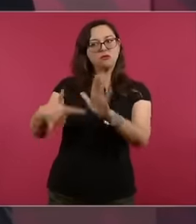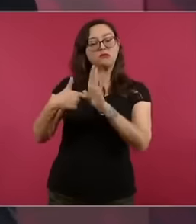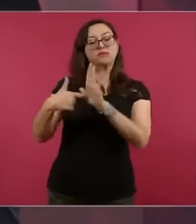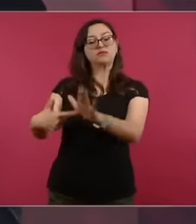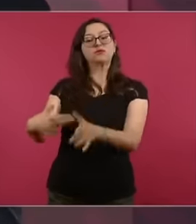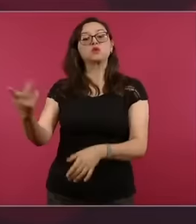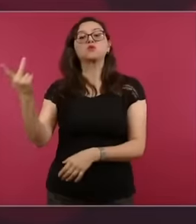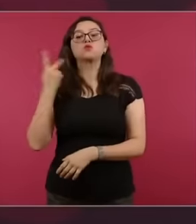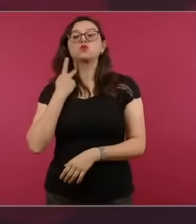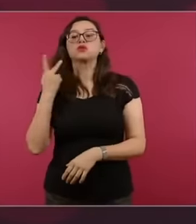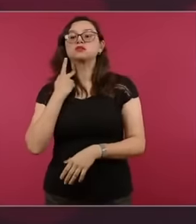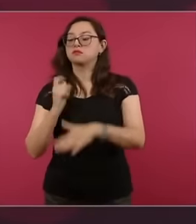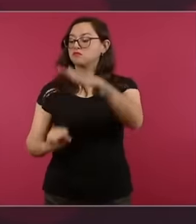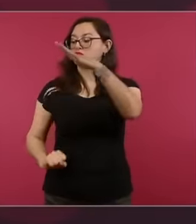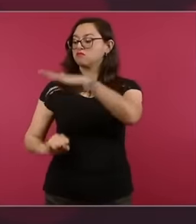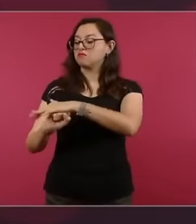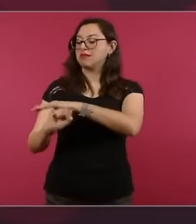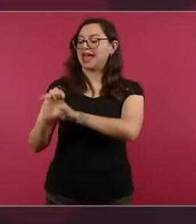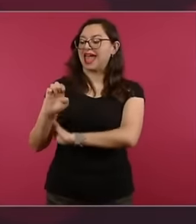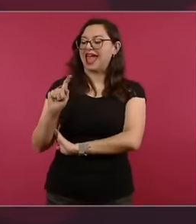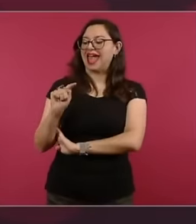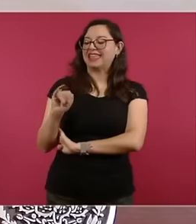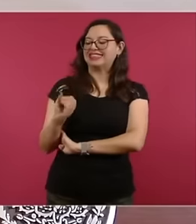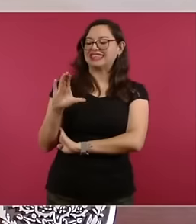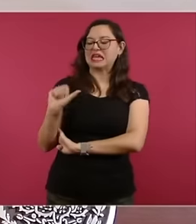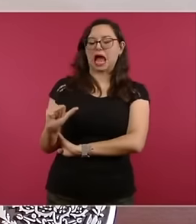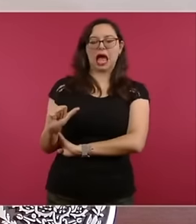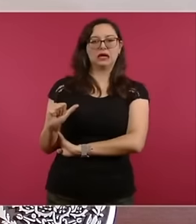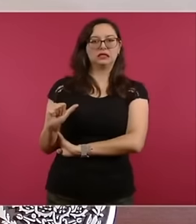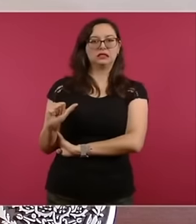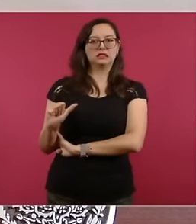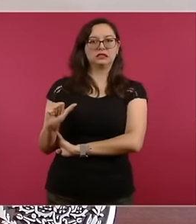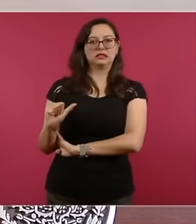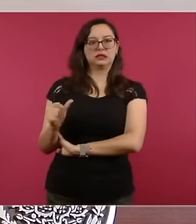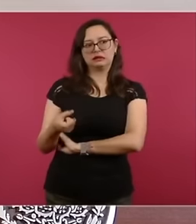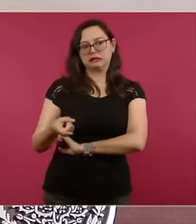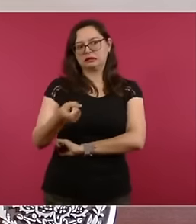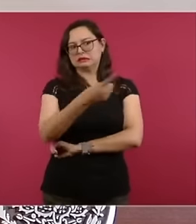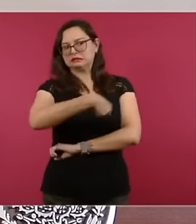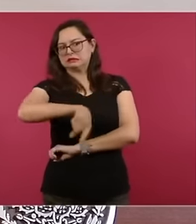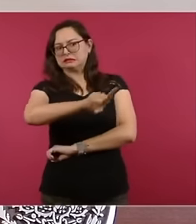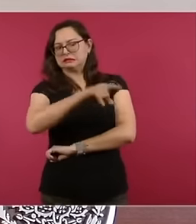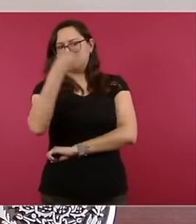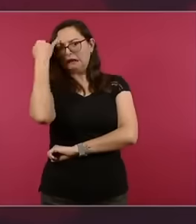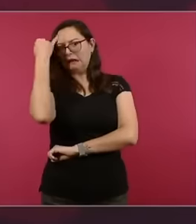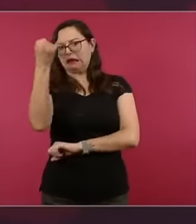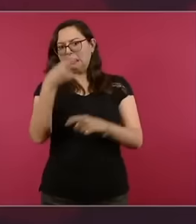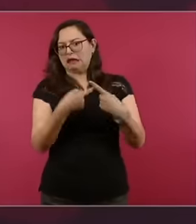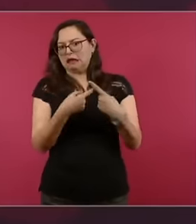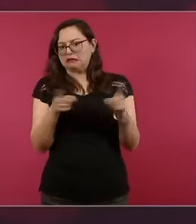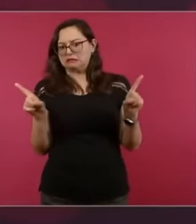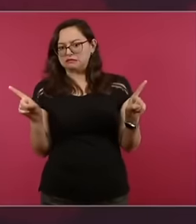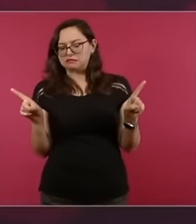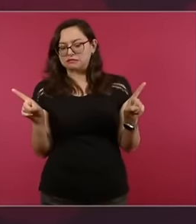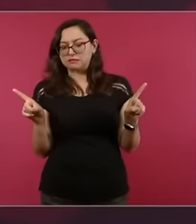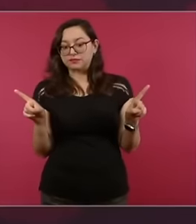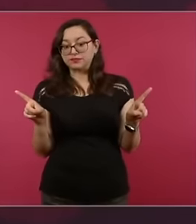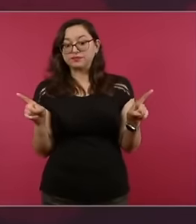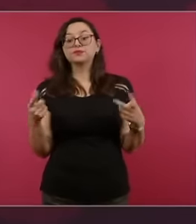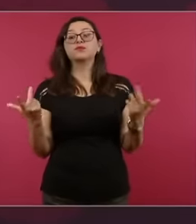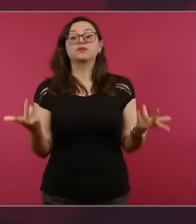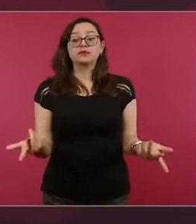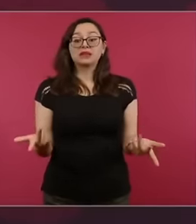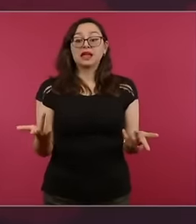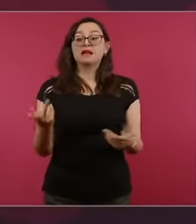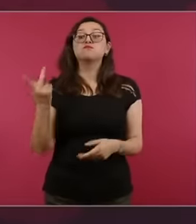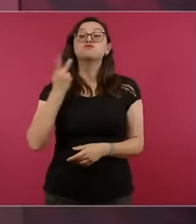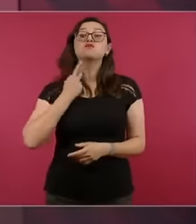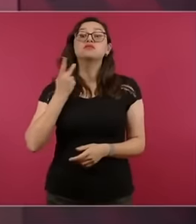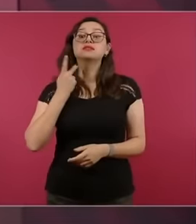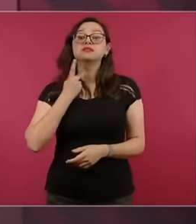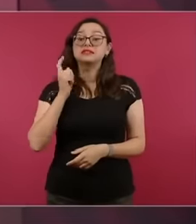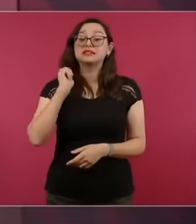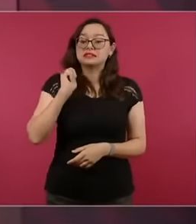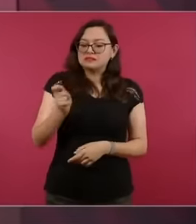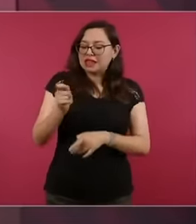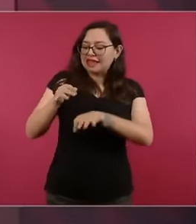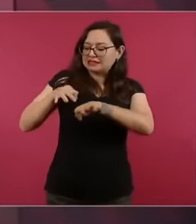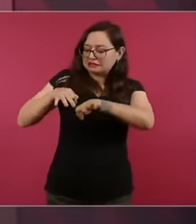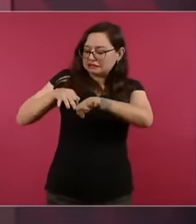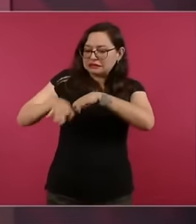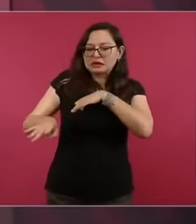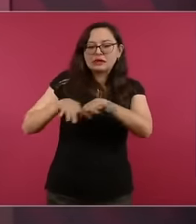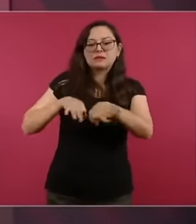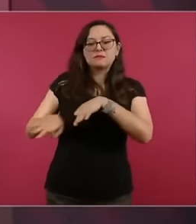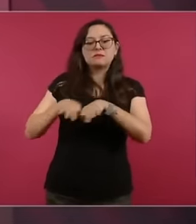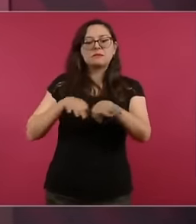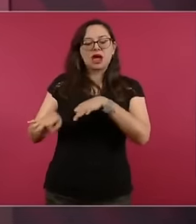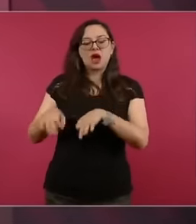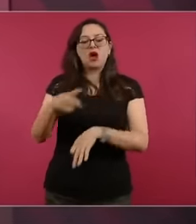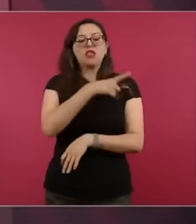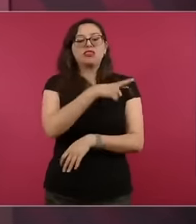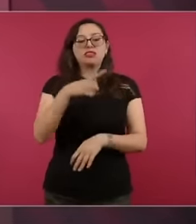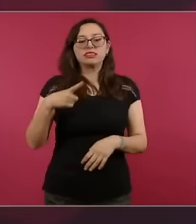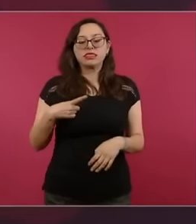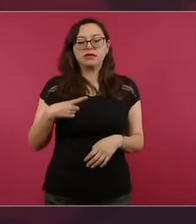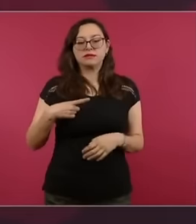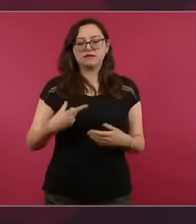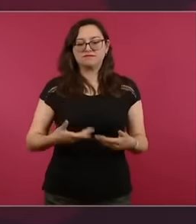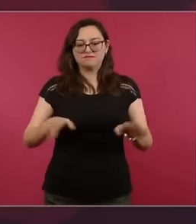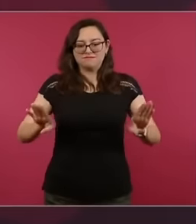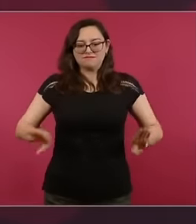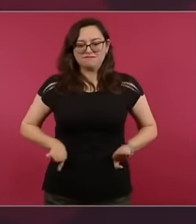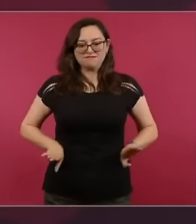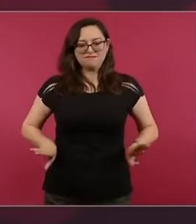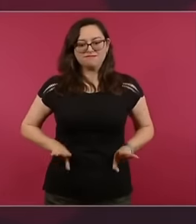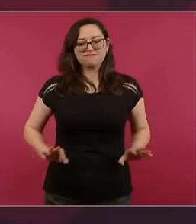ethical imperative so to exercise The noble office of politics requires moral authority